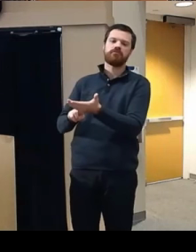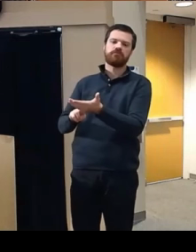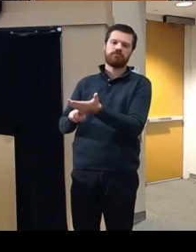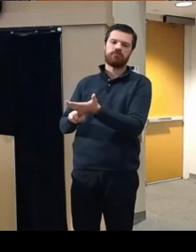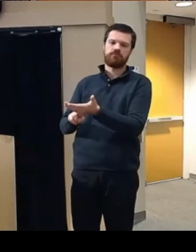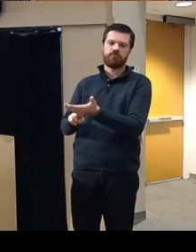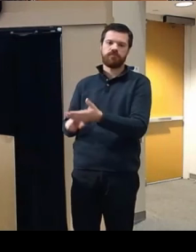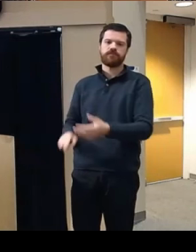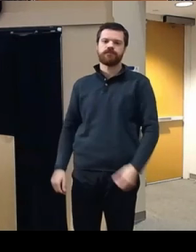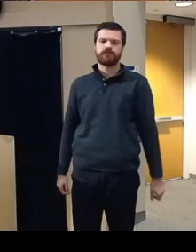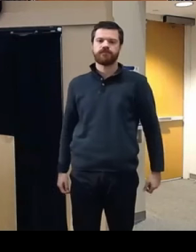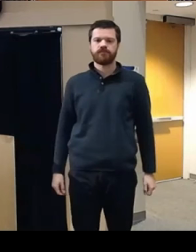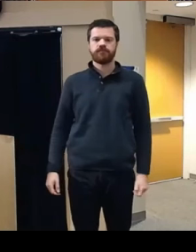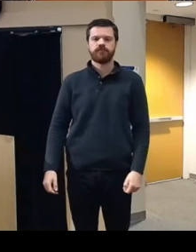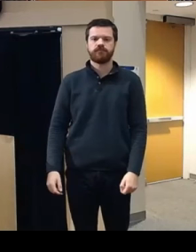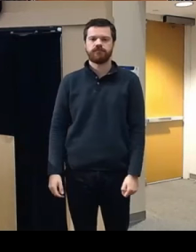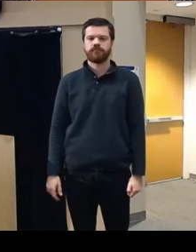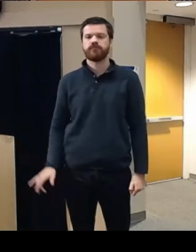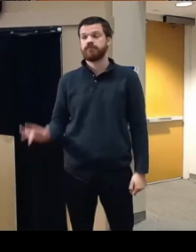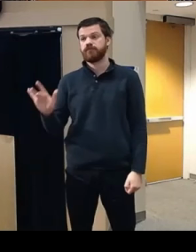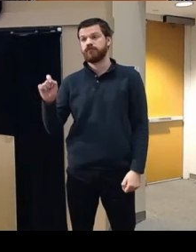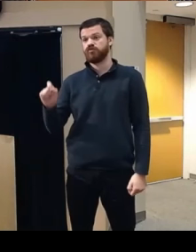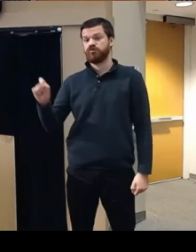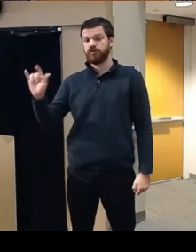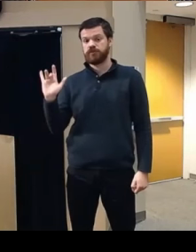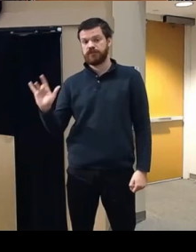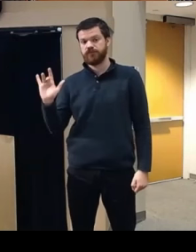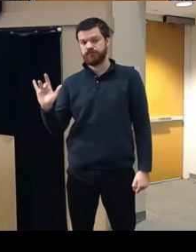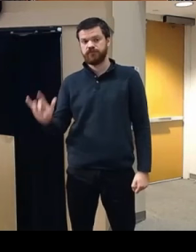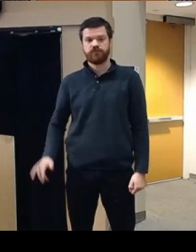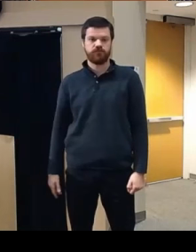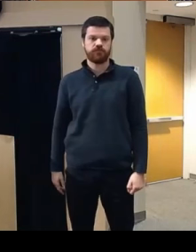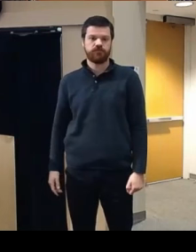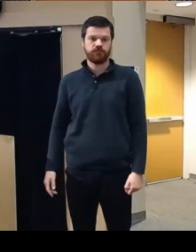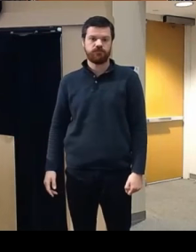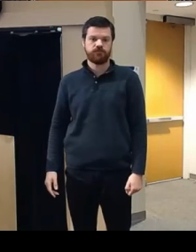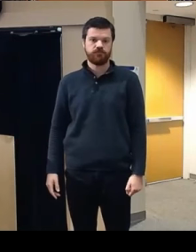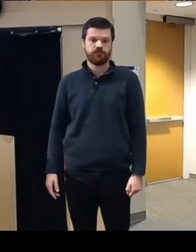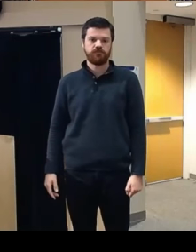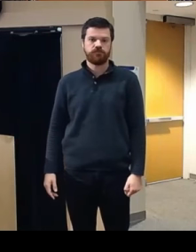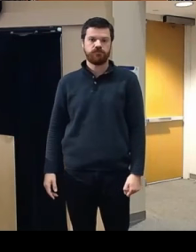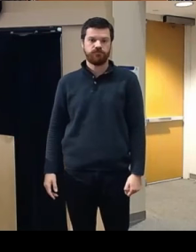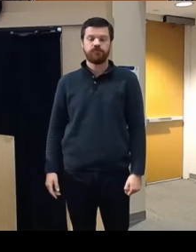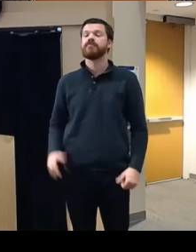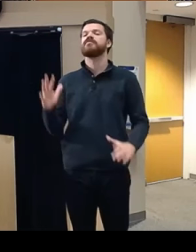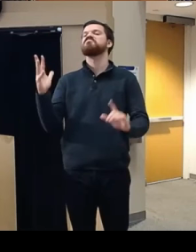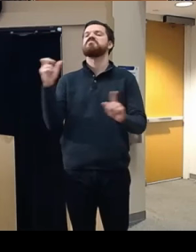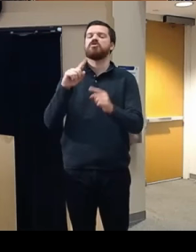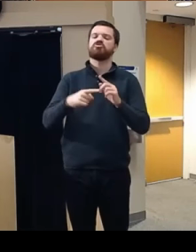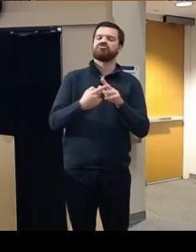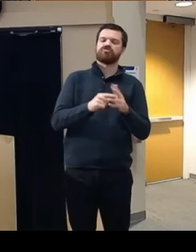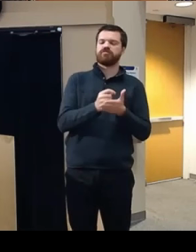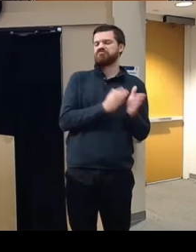button going back to my original treatment plan I'm just going to